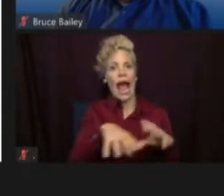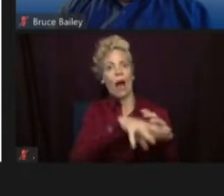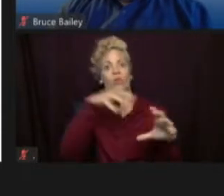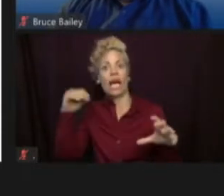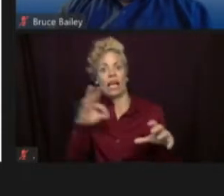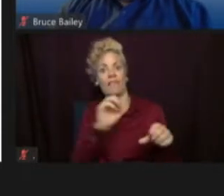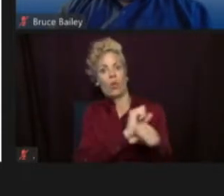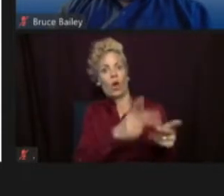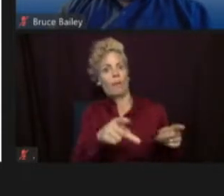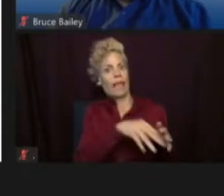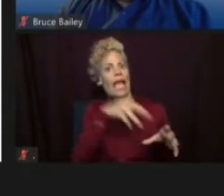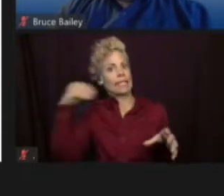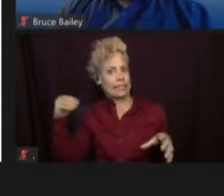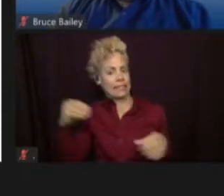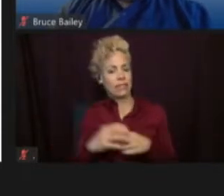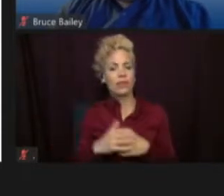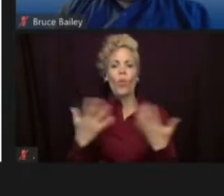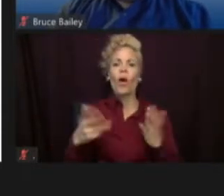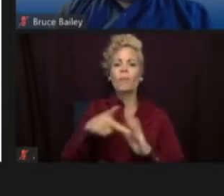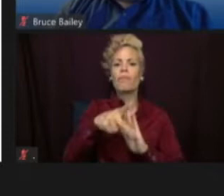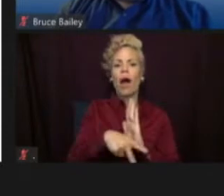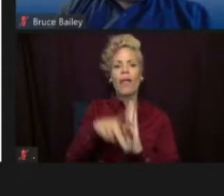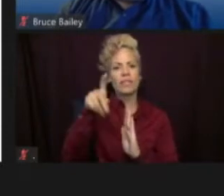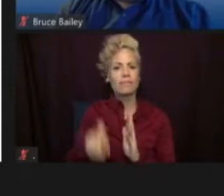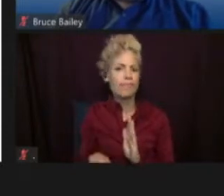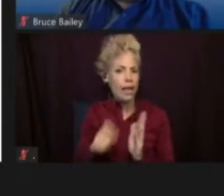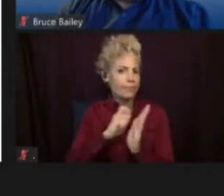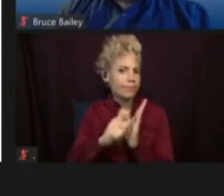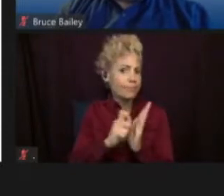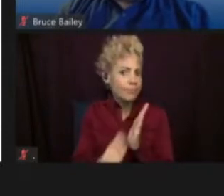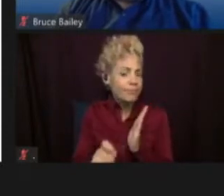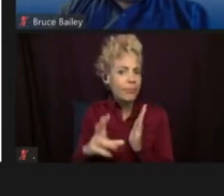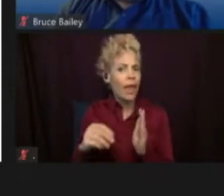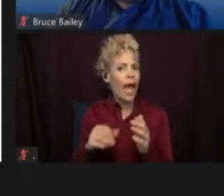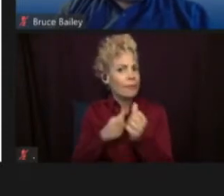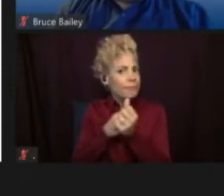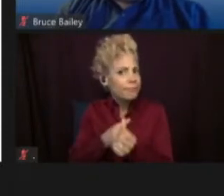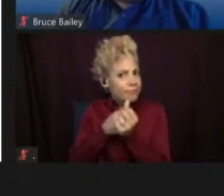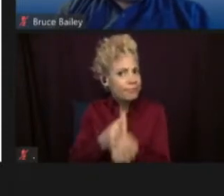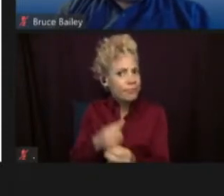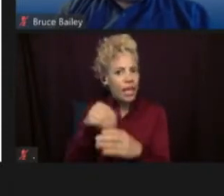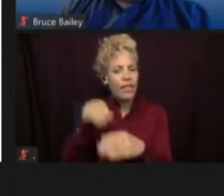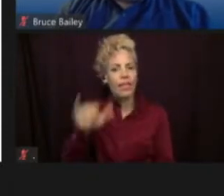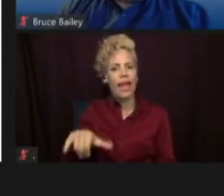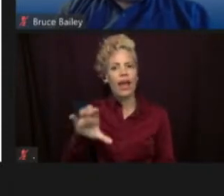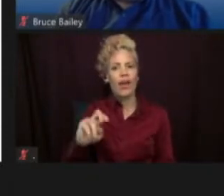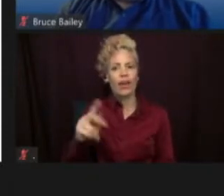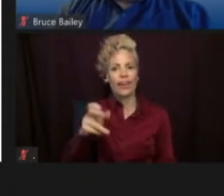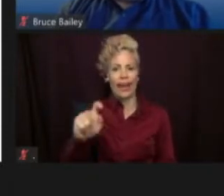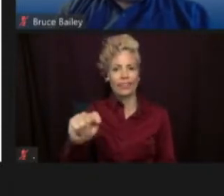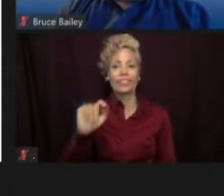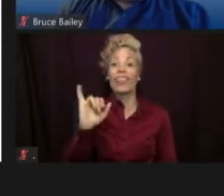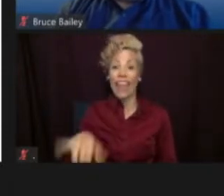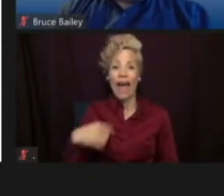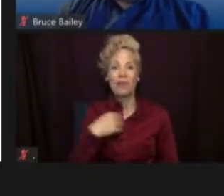and what policies need to be addressed in that context. We will review some of those issues today. Thank you.